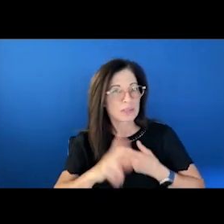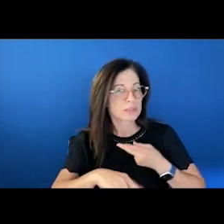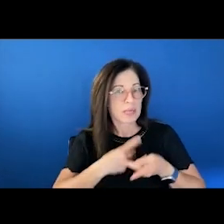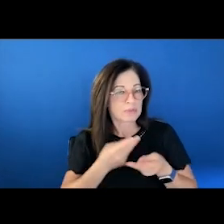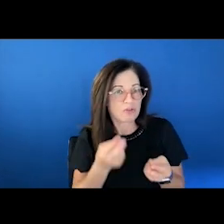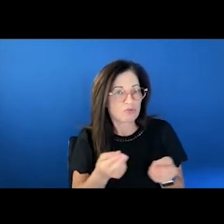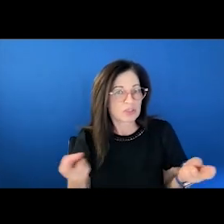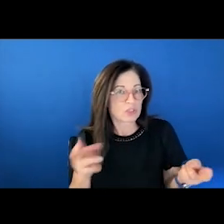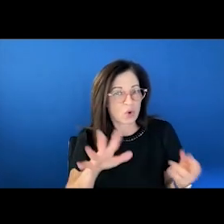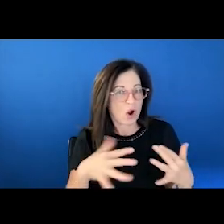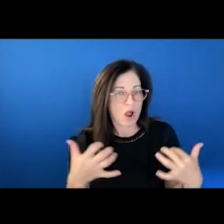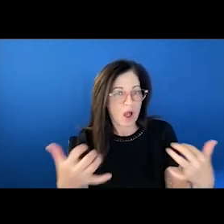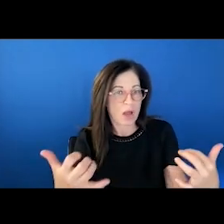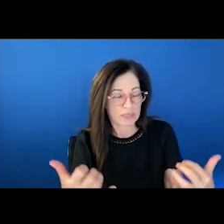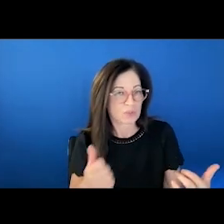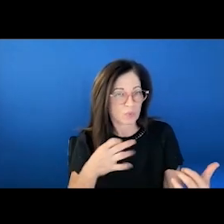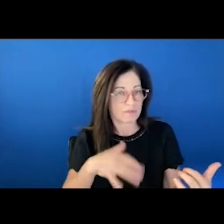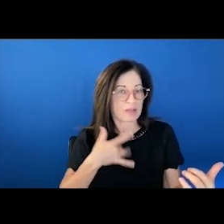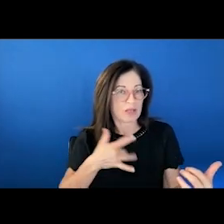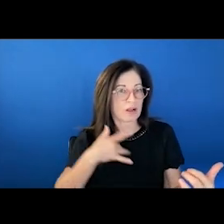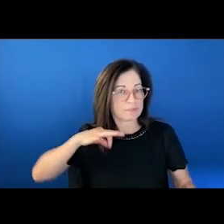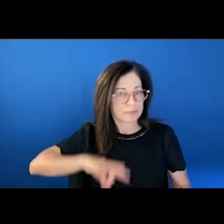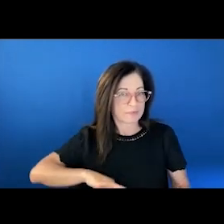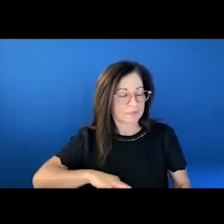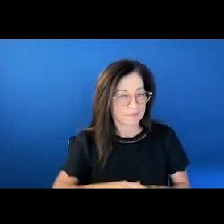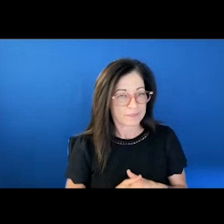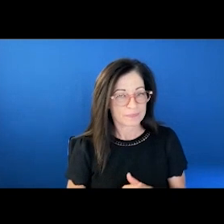what types of resources your audience would find valuable?